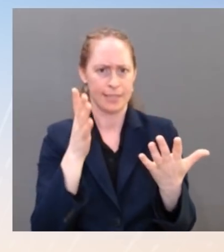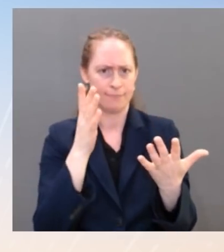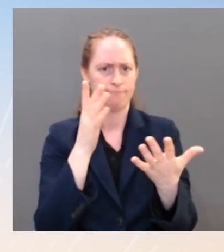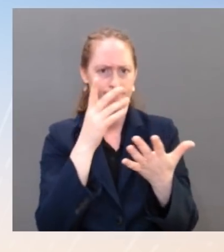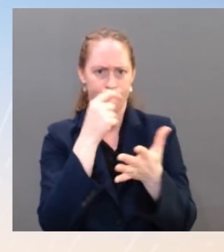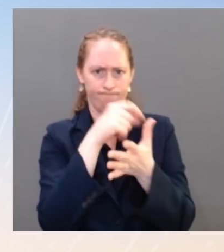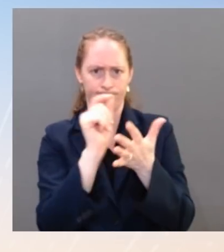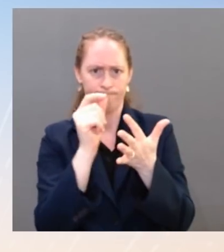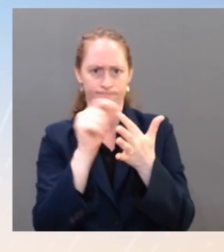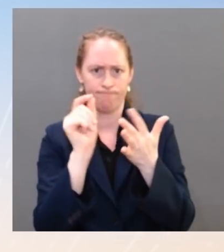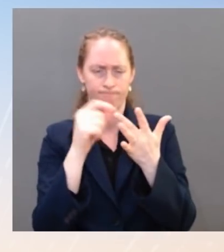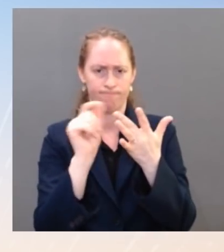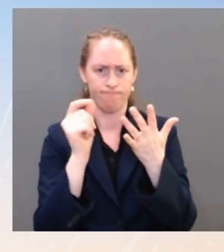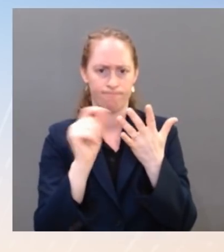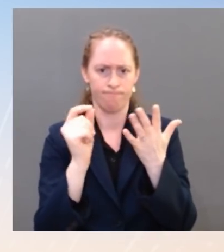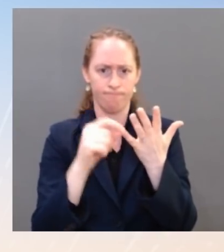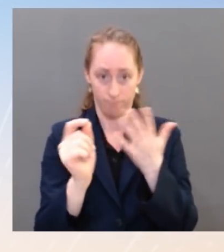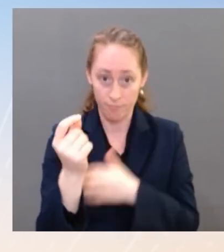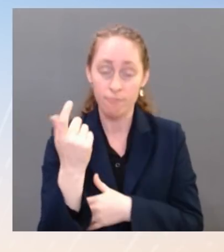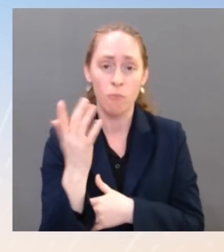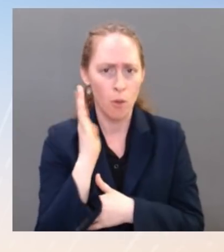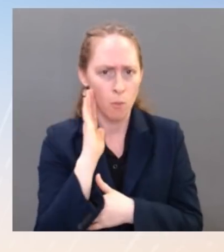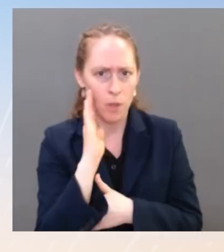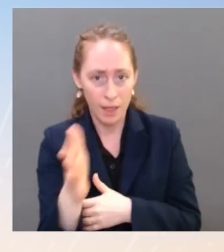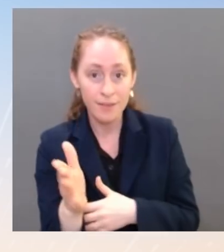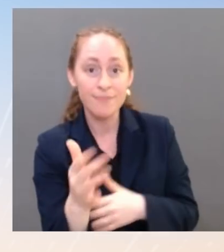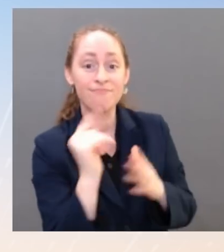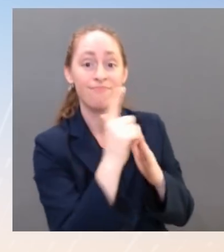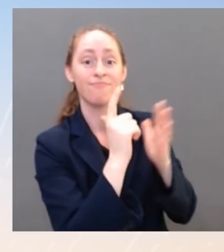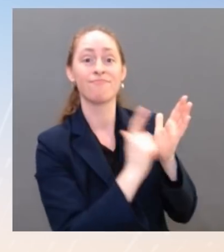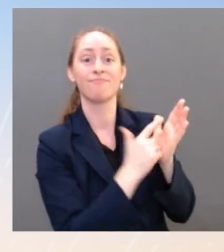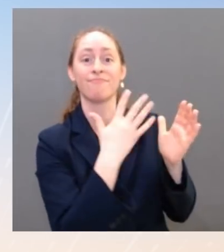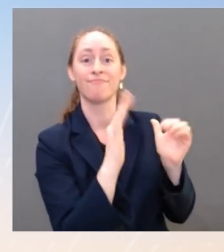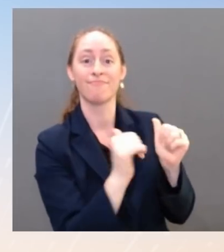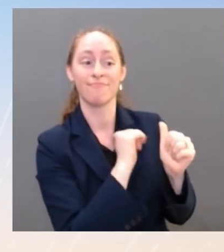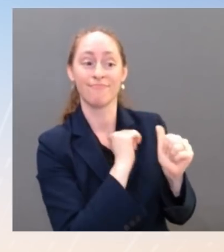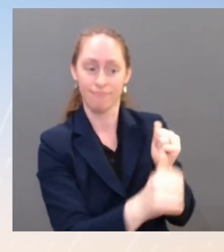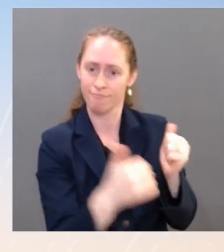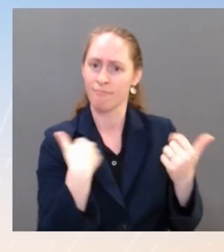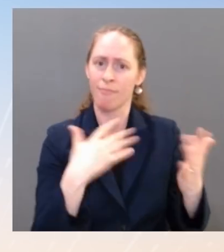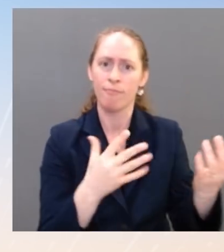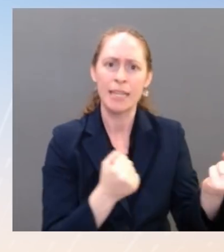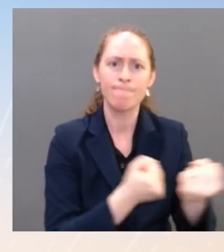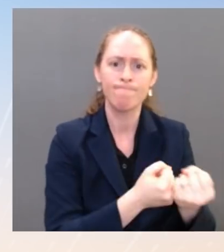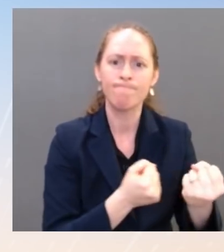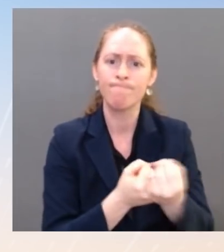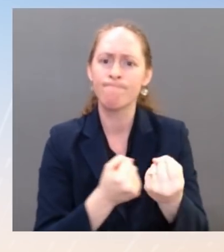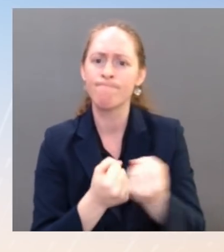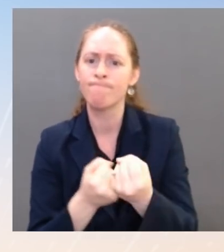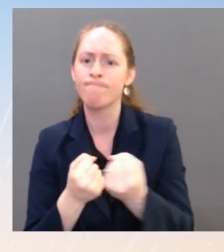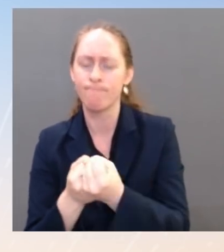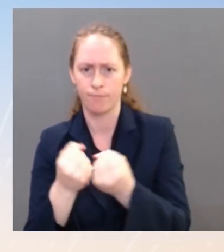and ecosystems against the threat of wildland fire by making historic investments in forest restoration,